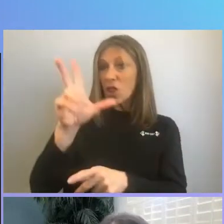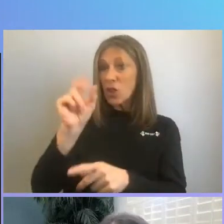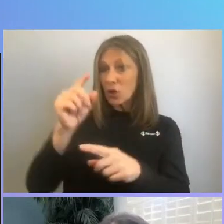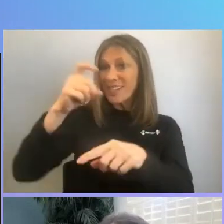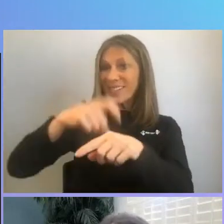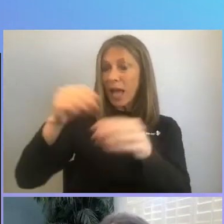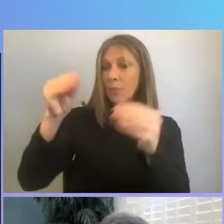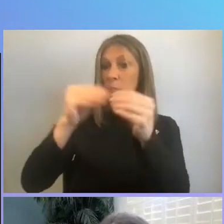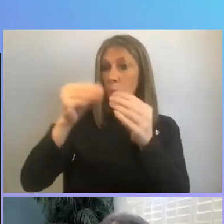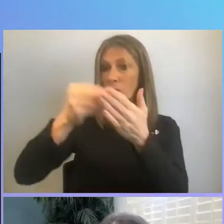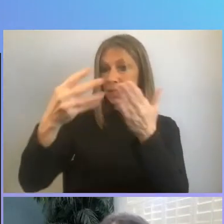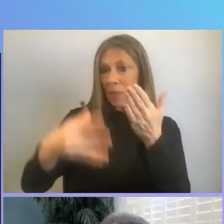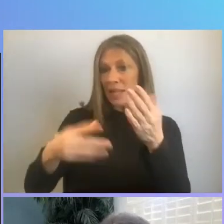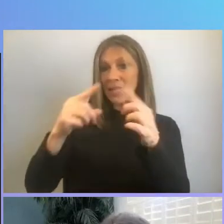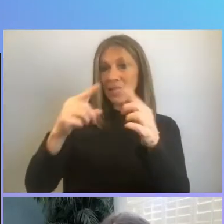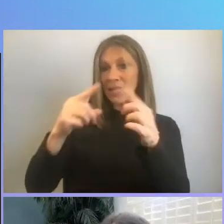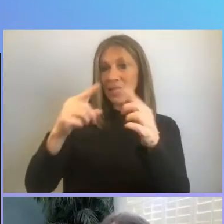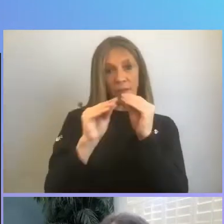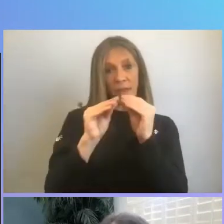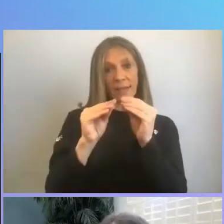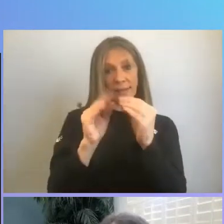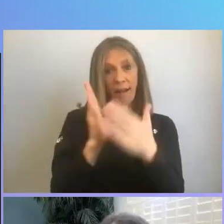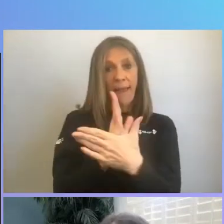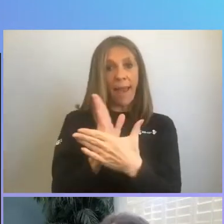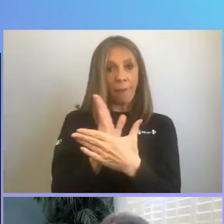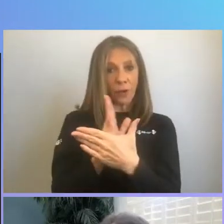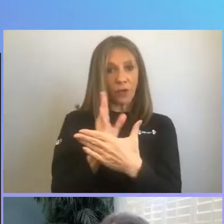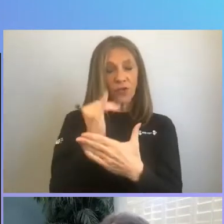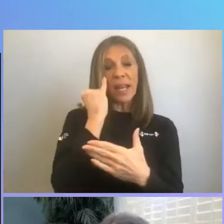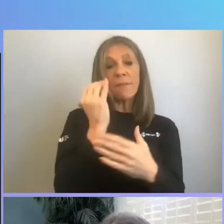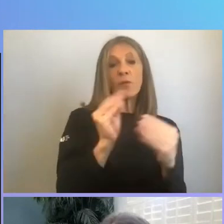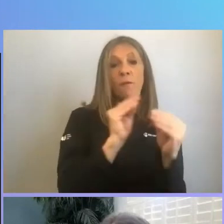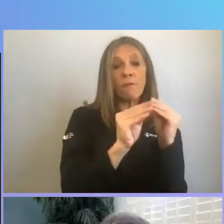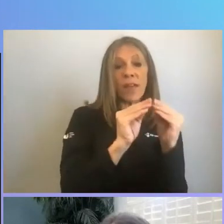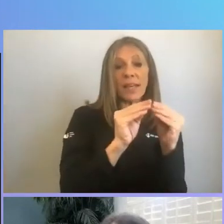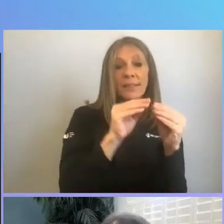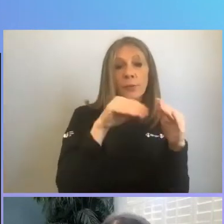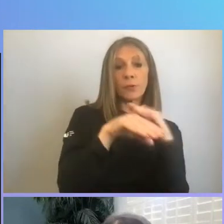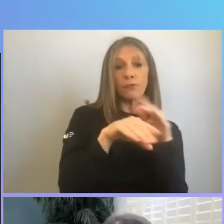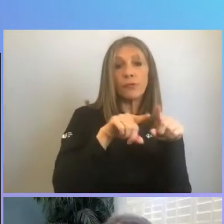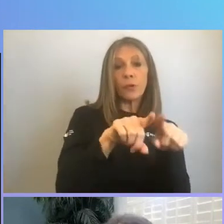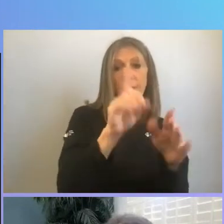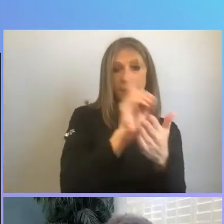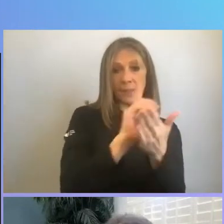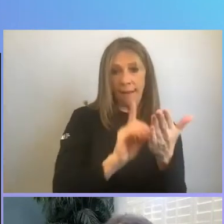expensive to fix on average than if you fixed it in design and